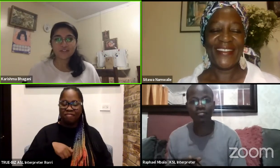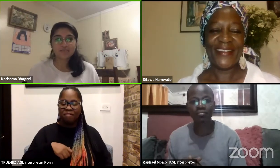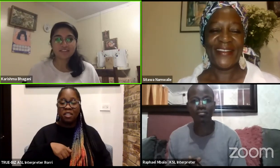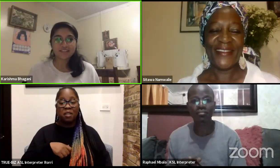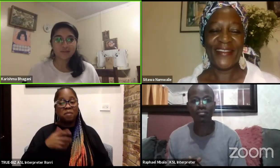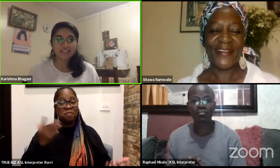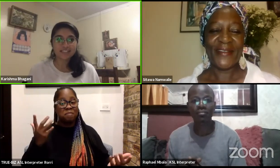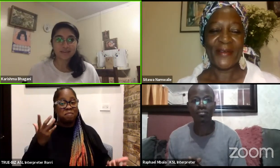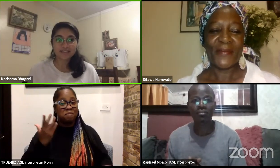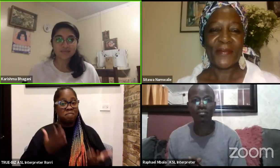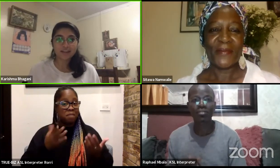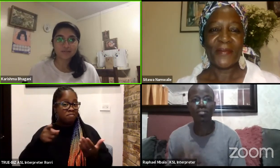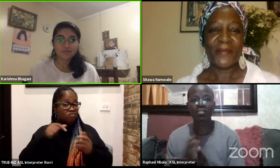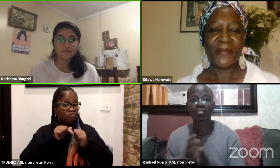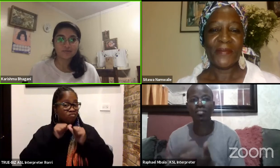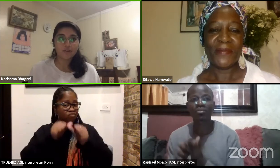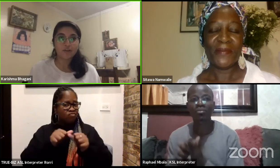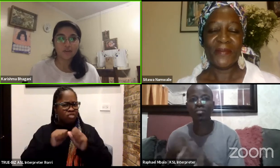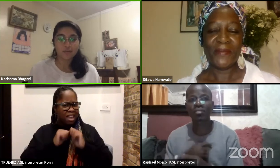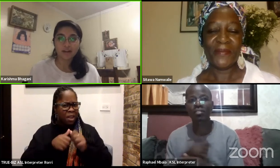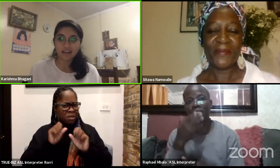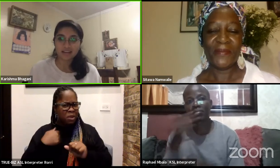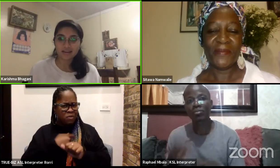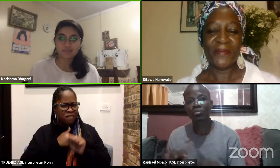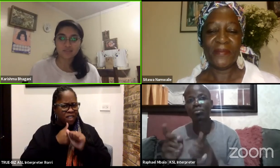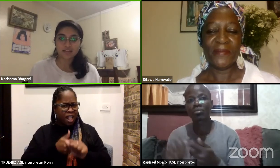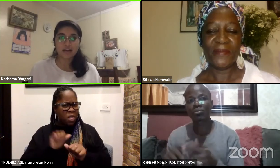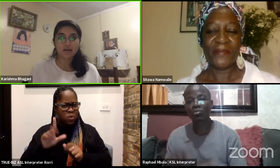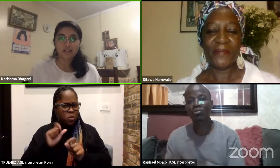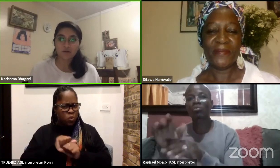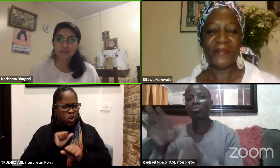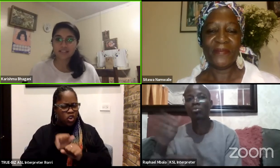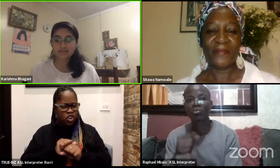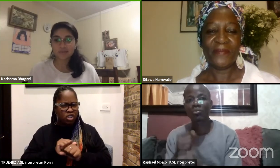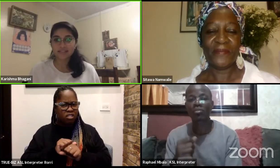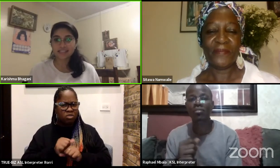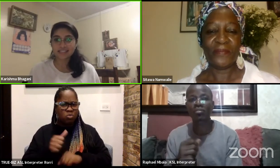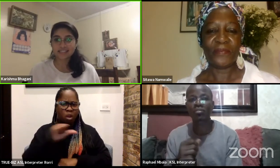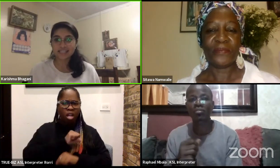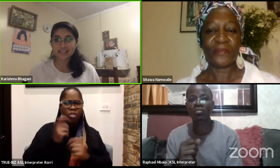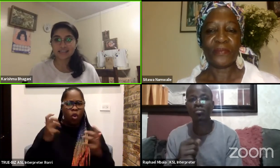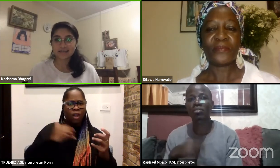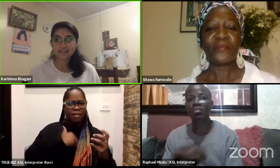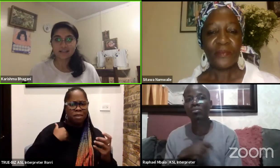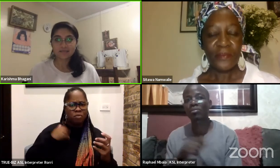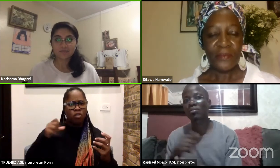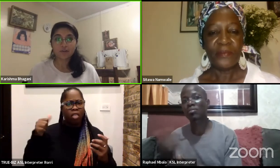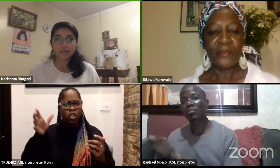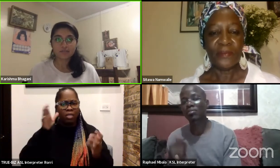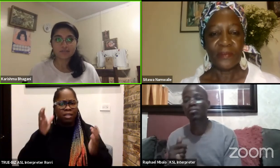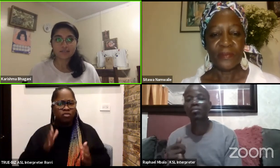just share with us what is the best way to follow your work so that our other audience members and listeners can follow you?